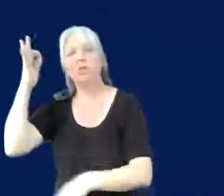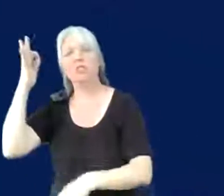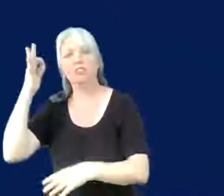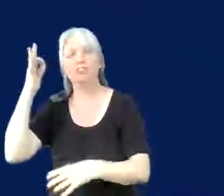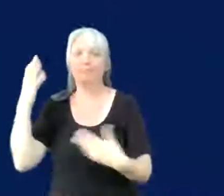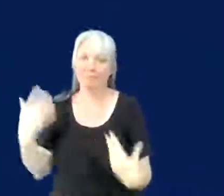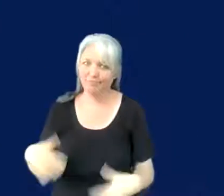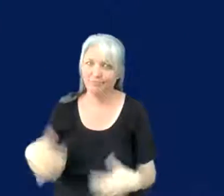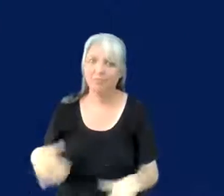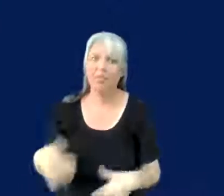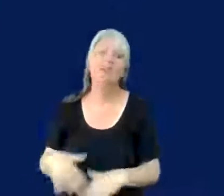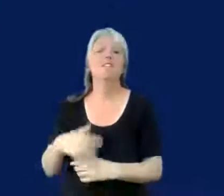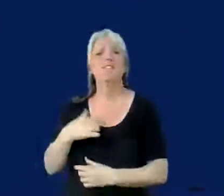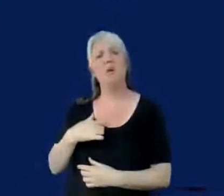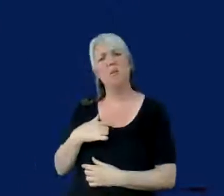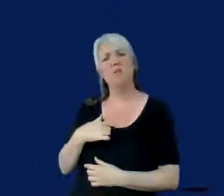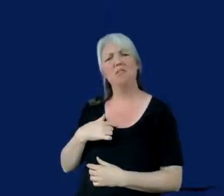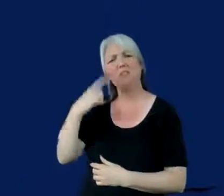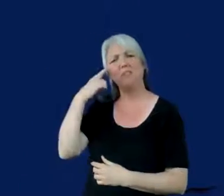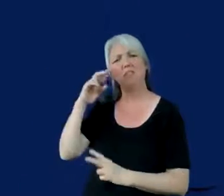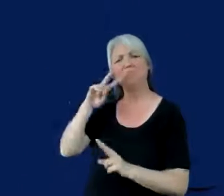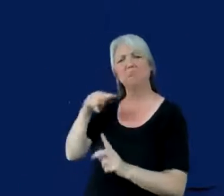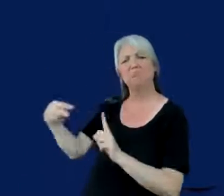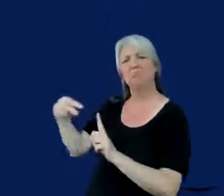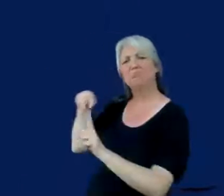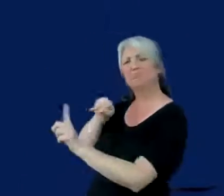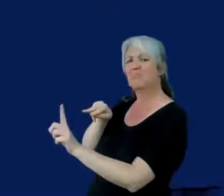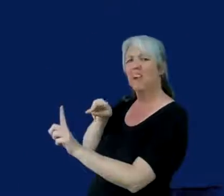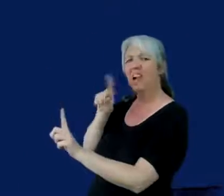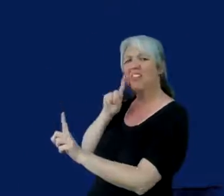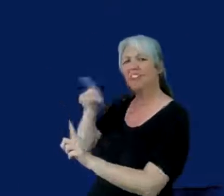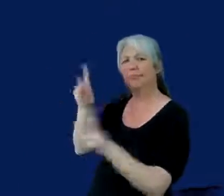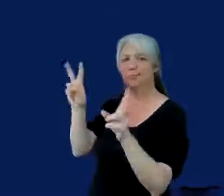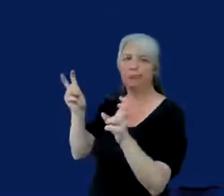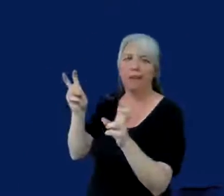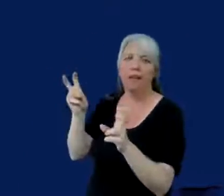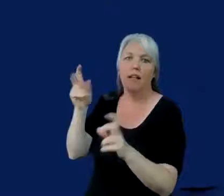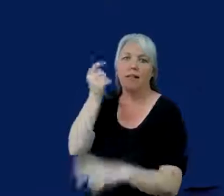And so, in my mind, I think of him as “the preacher.”